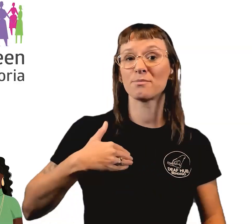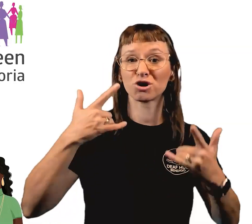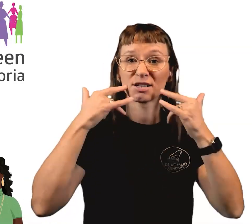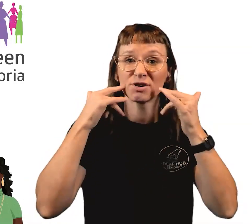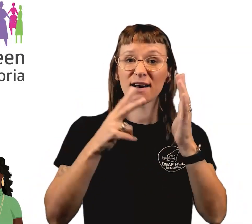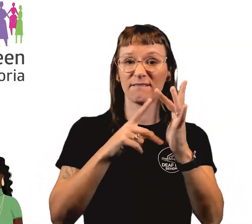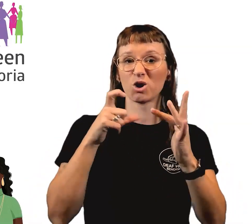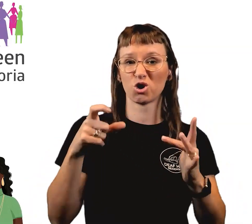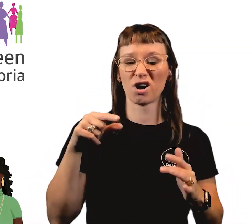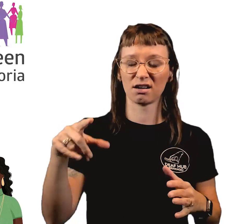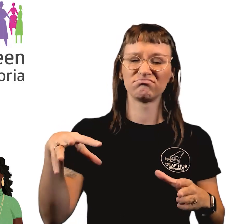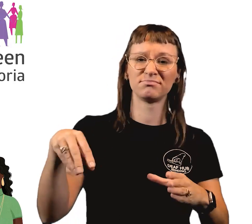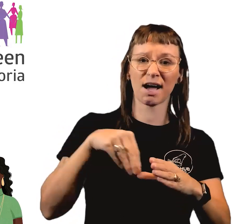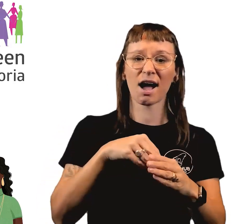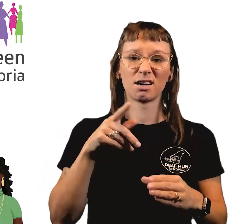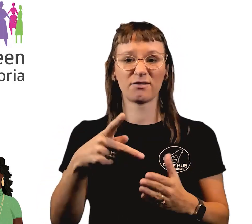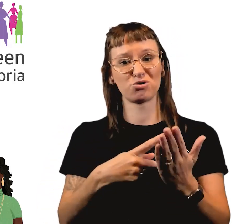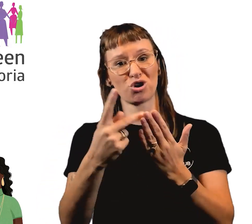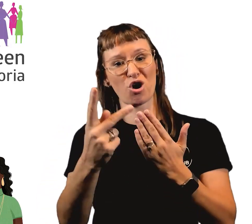BreastScreen Victoria is part of BreastScreen Australia,